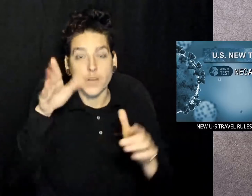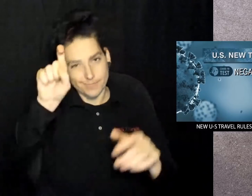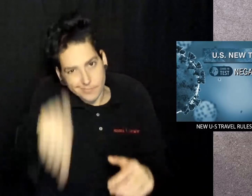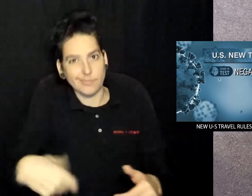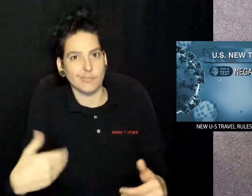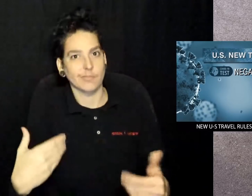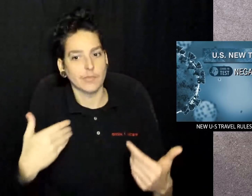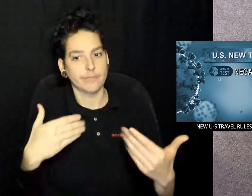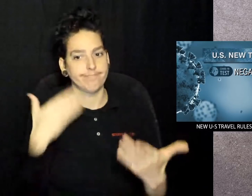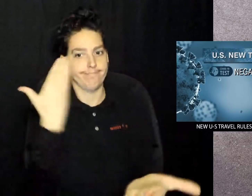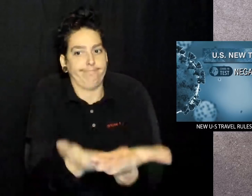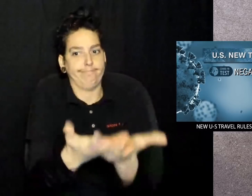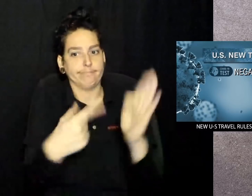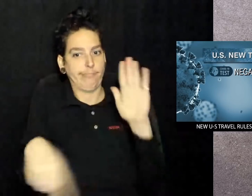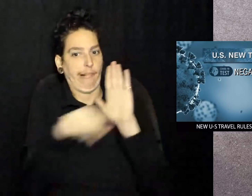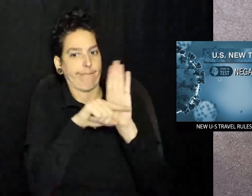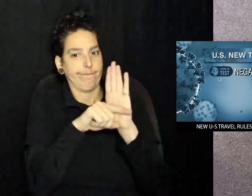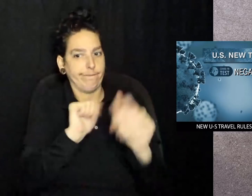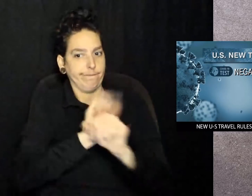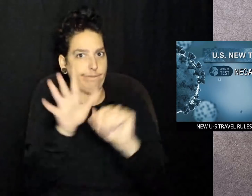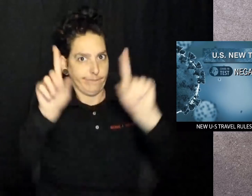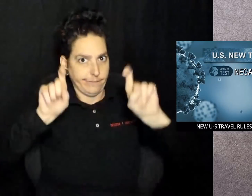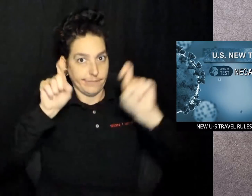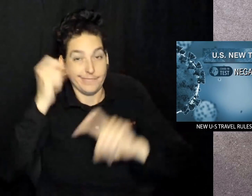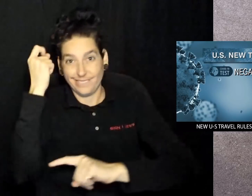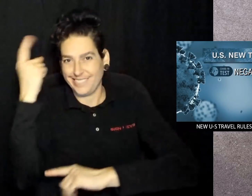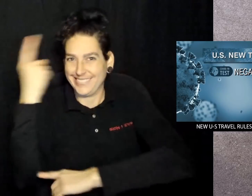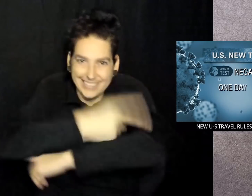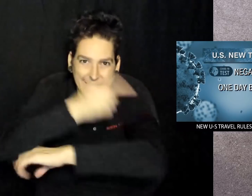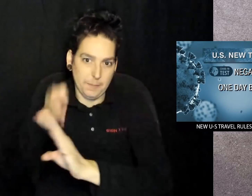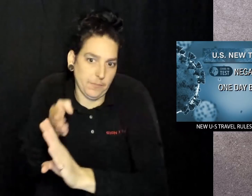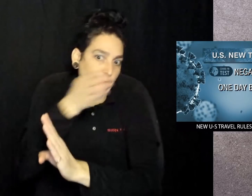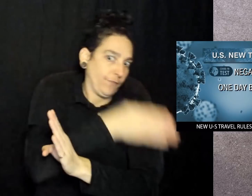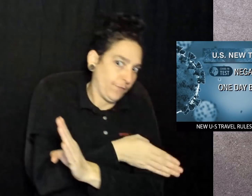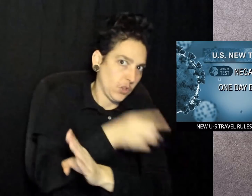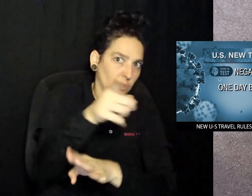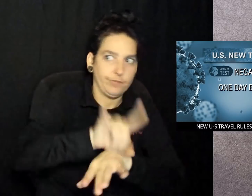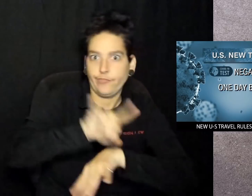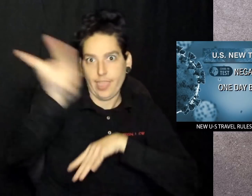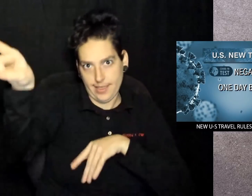nearly all travelers must have a negative Covid 19 test one day before departure